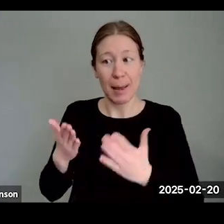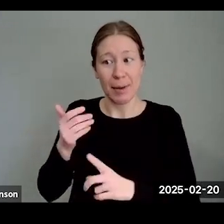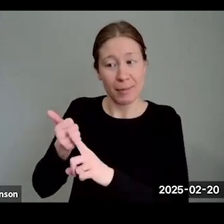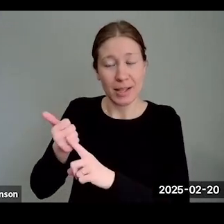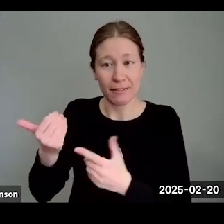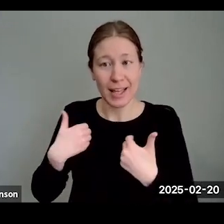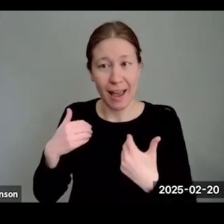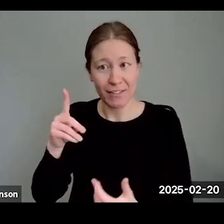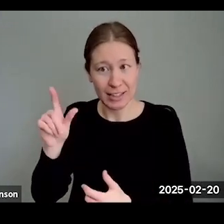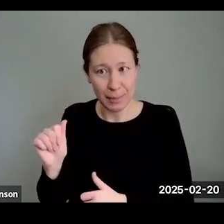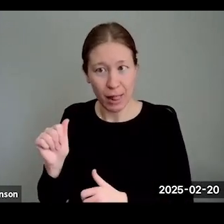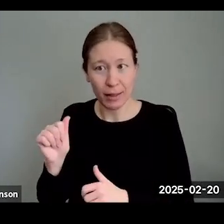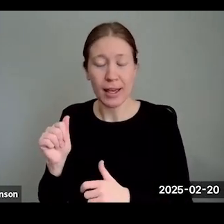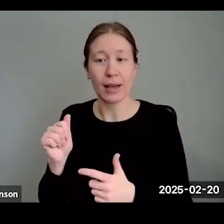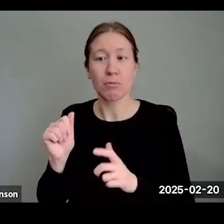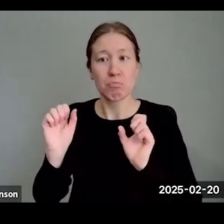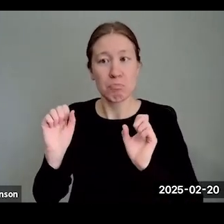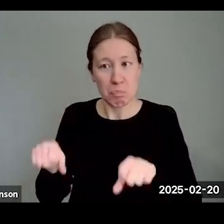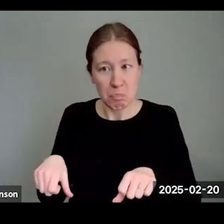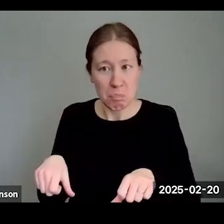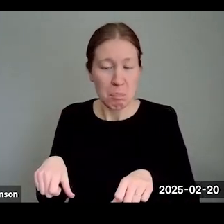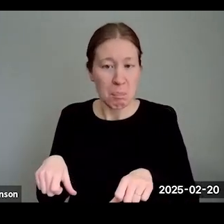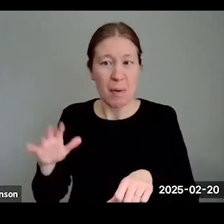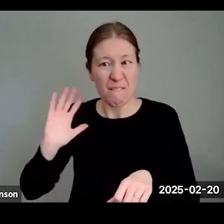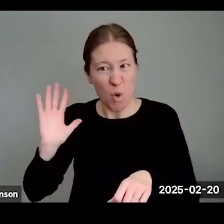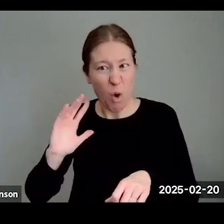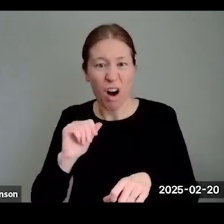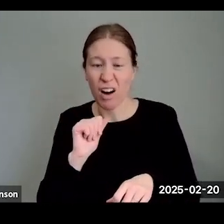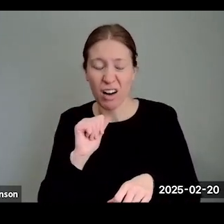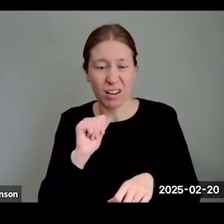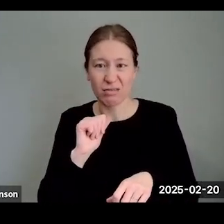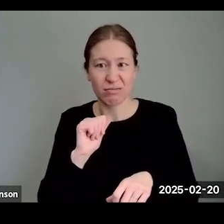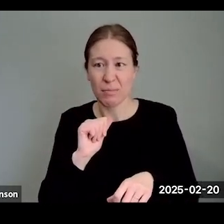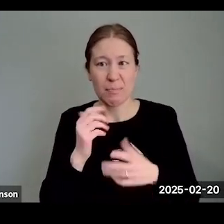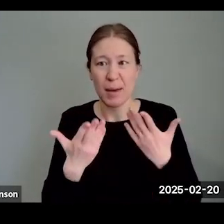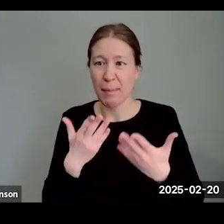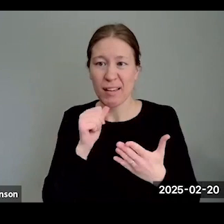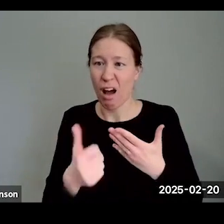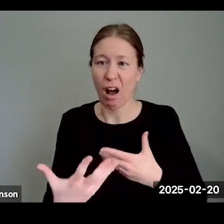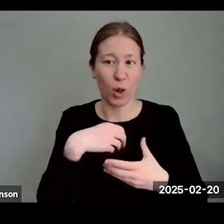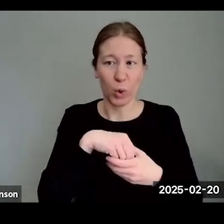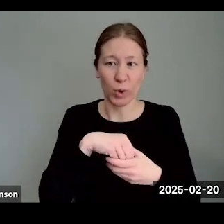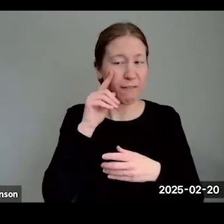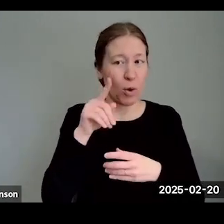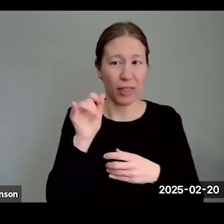and able to perform job duties, were not excluded. The employer sought guidance from JAN